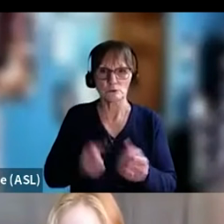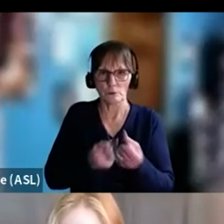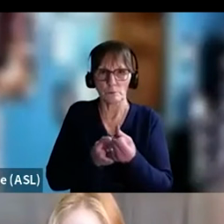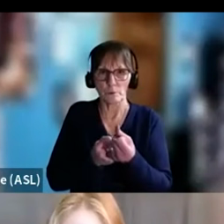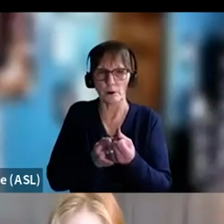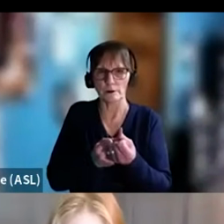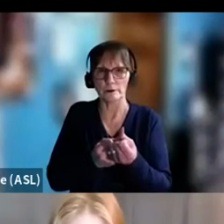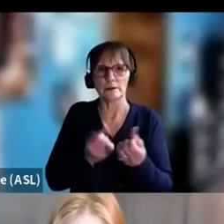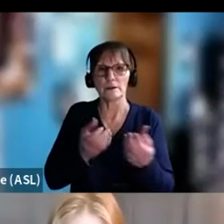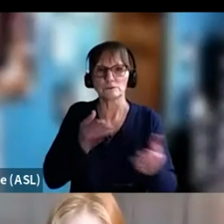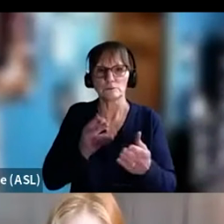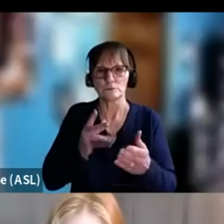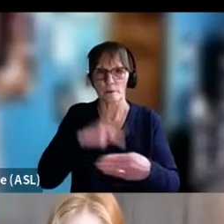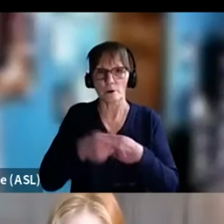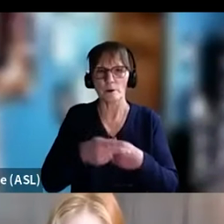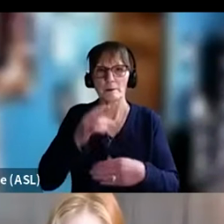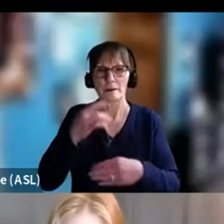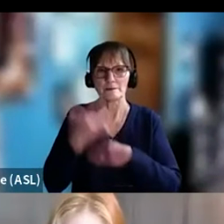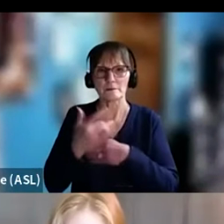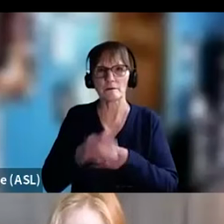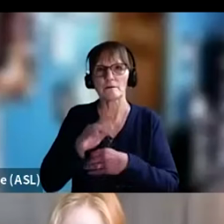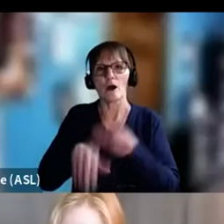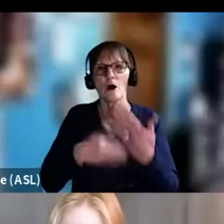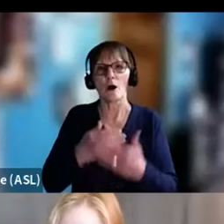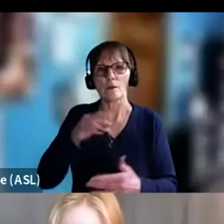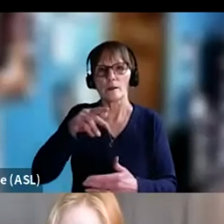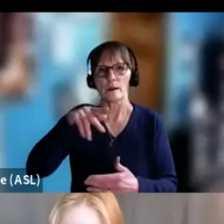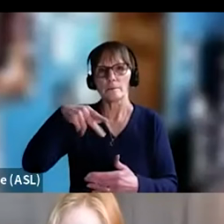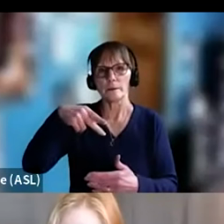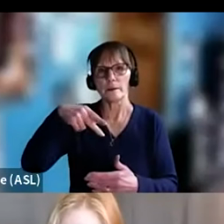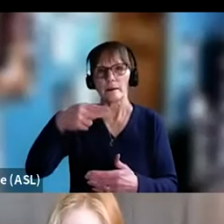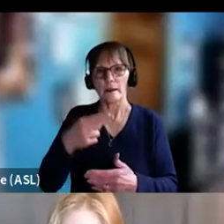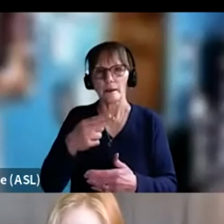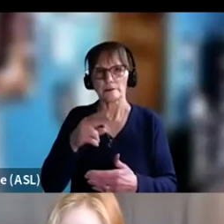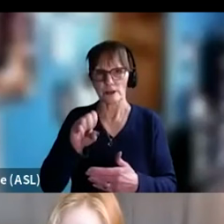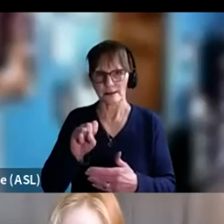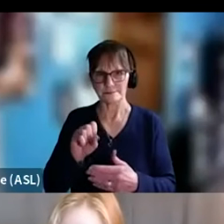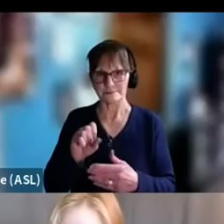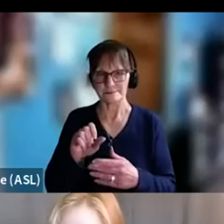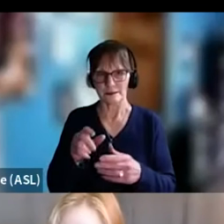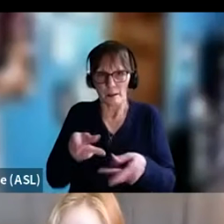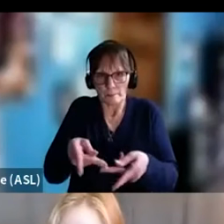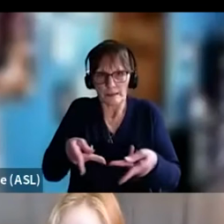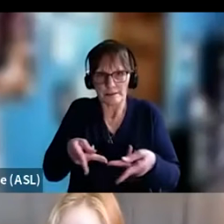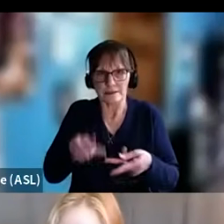is available in all of our PSH sites. And we started with the ones that have the most older people